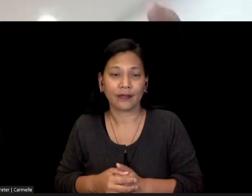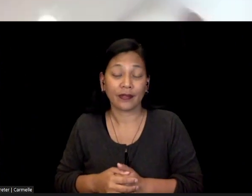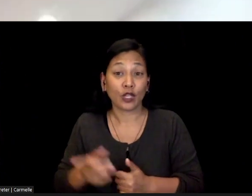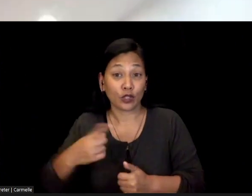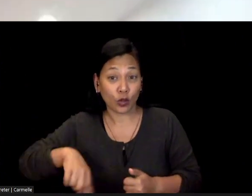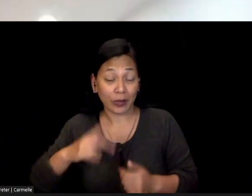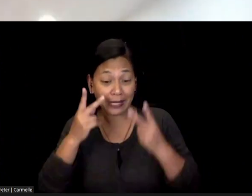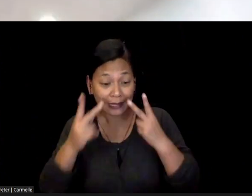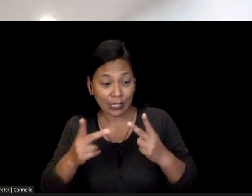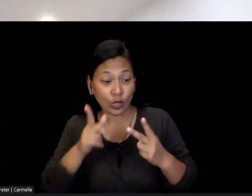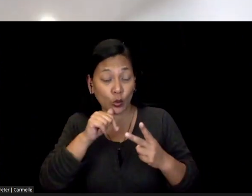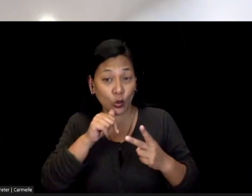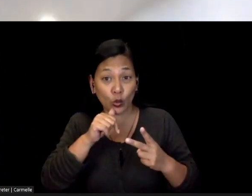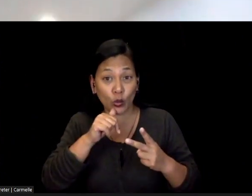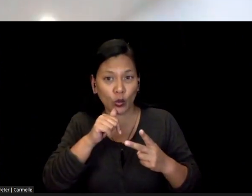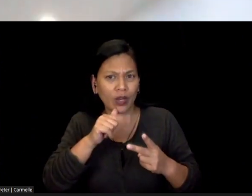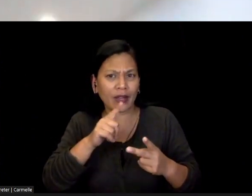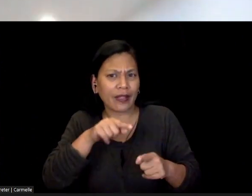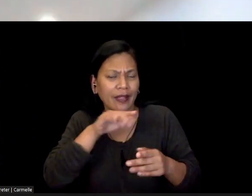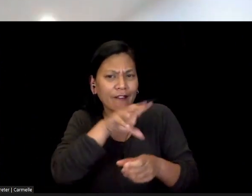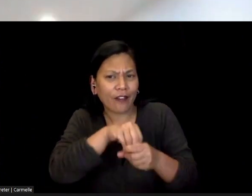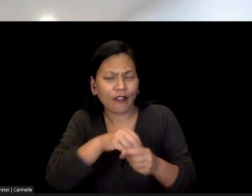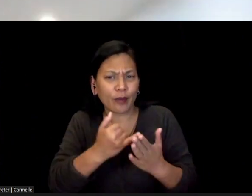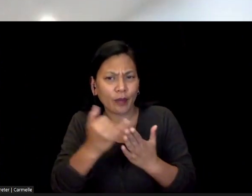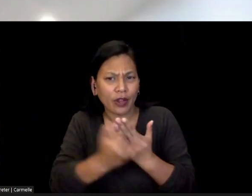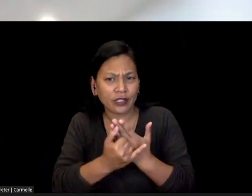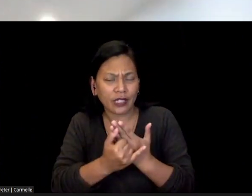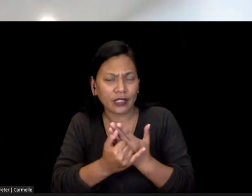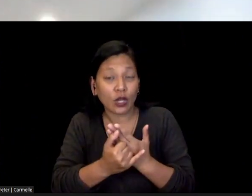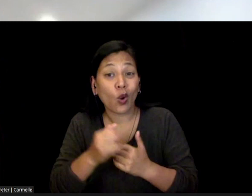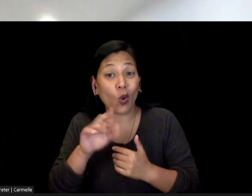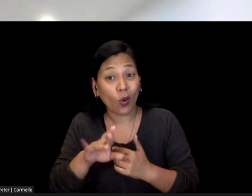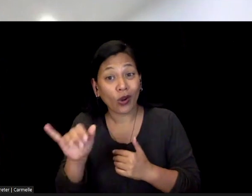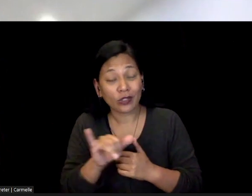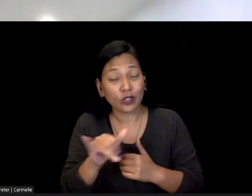Who's actually on projects and more importantly, who's not being hired on projects.